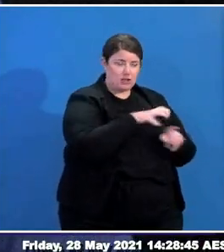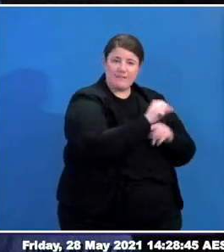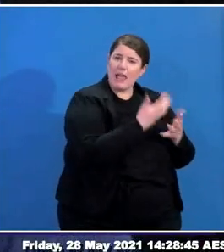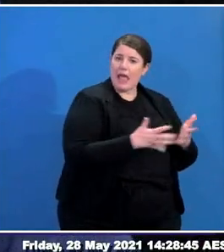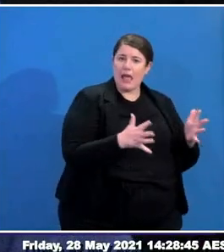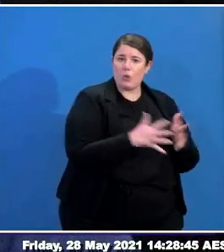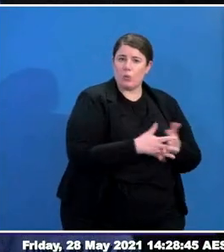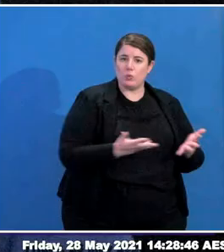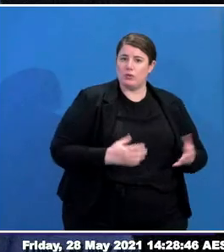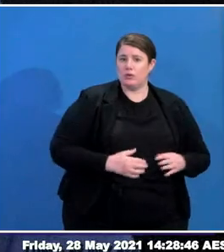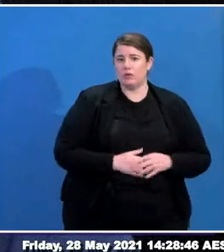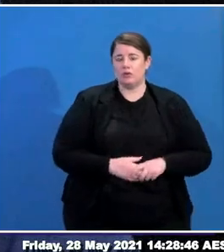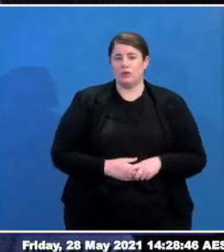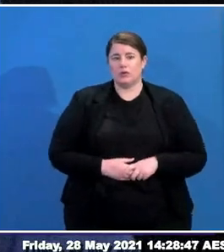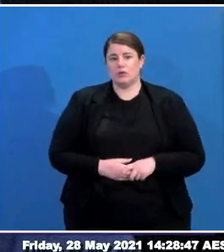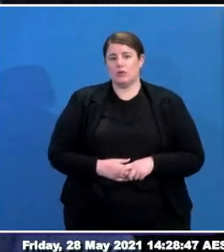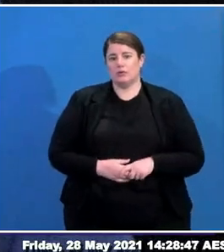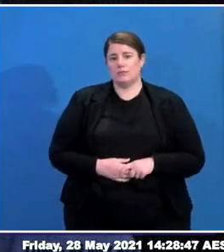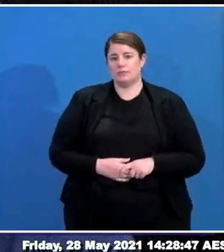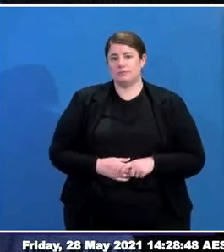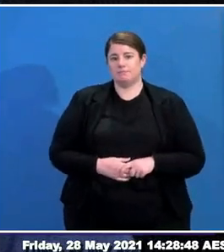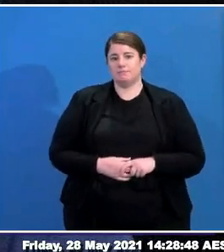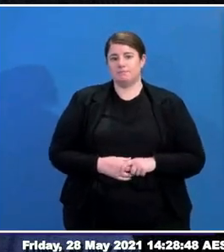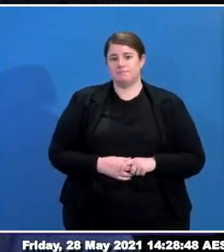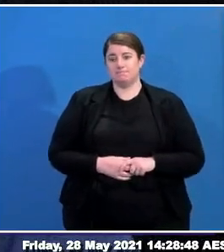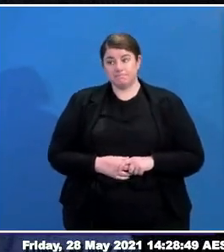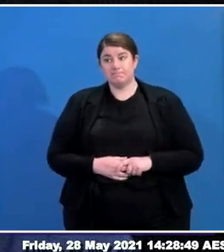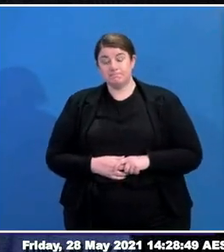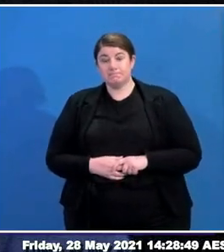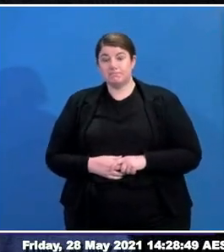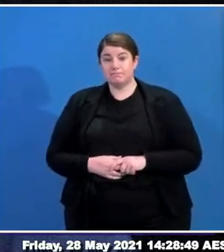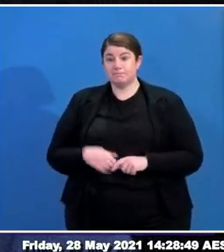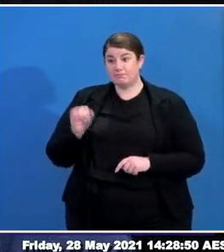MR McNAUGHTON: Well, it would be difficult in some circumstances and not in others.